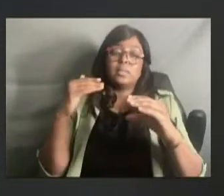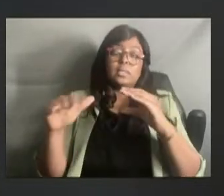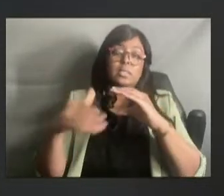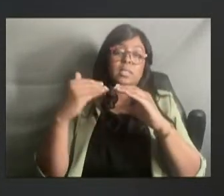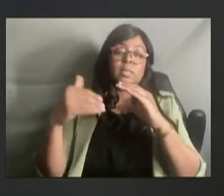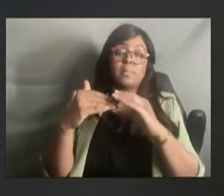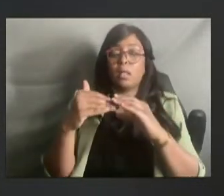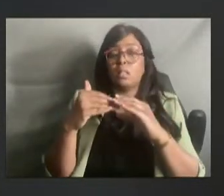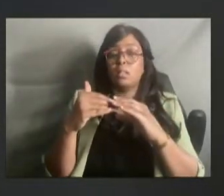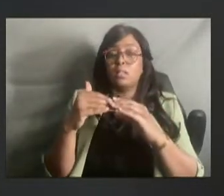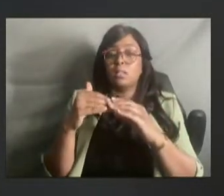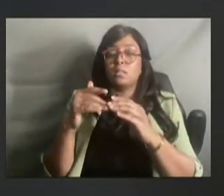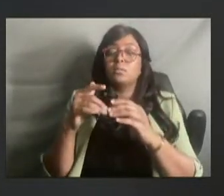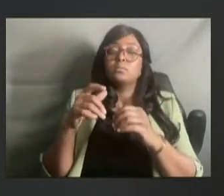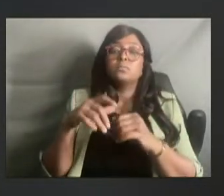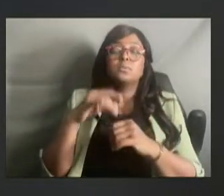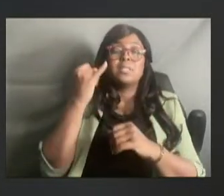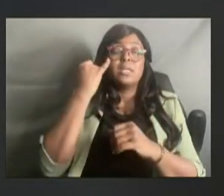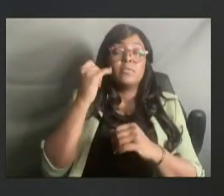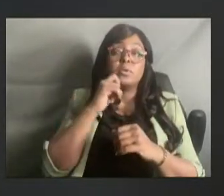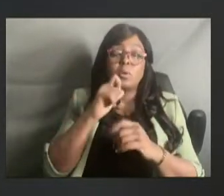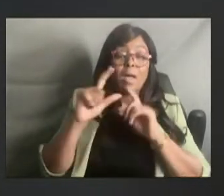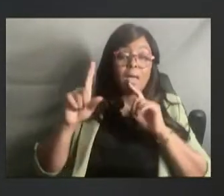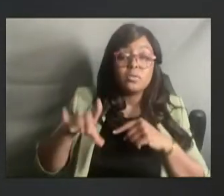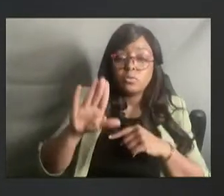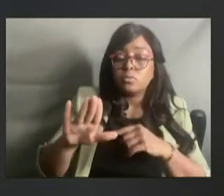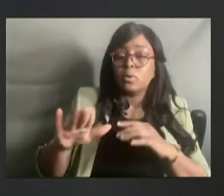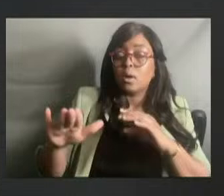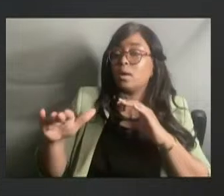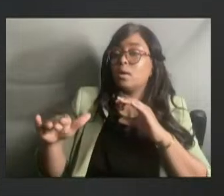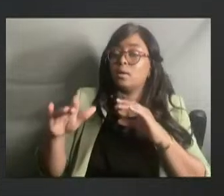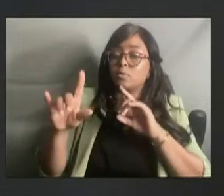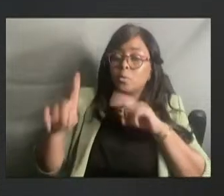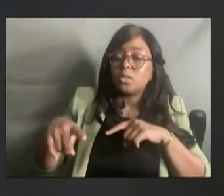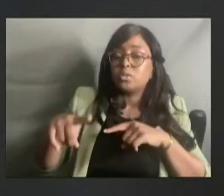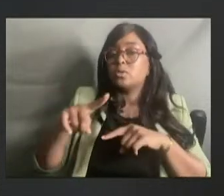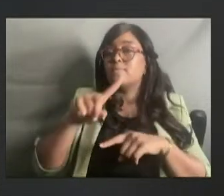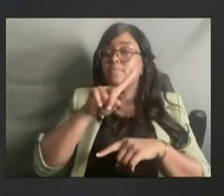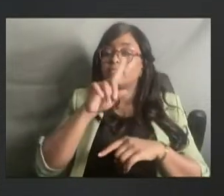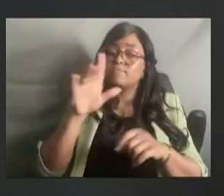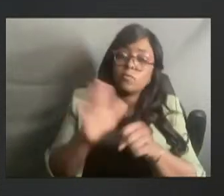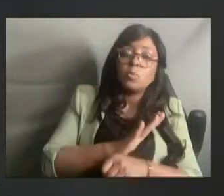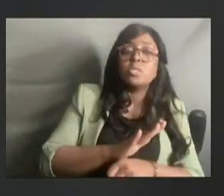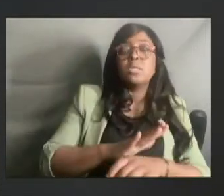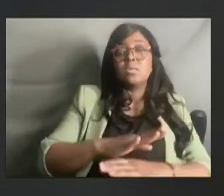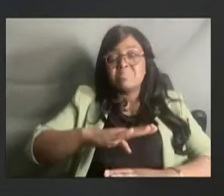Please make sure you throw in an email address. If we don't get